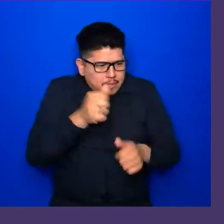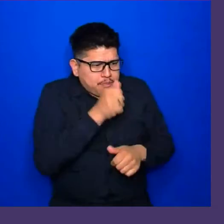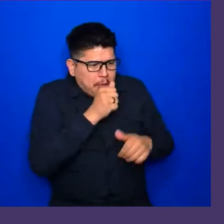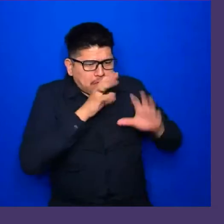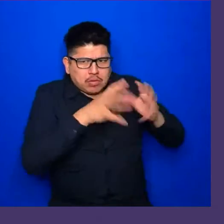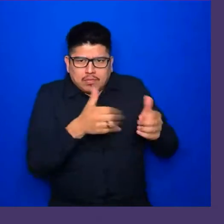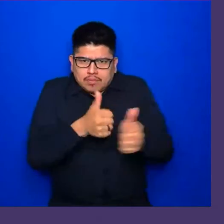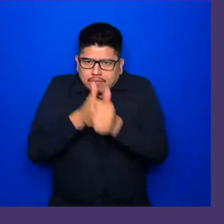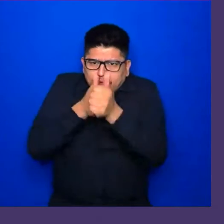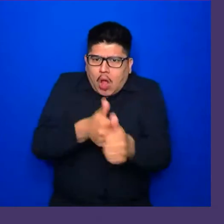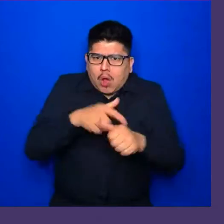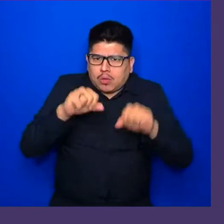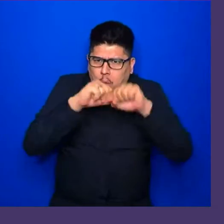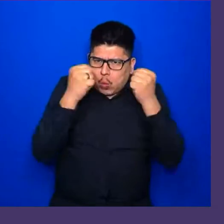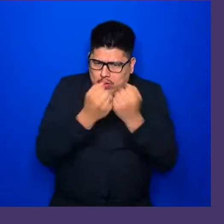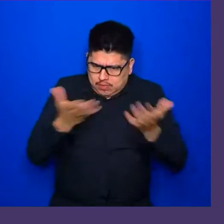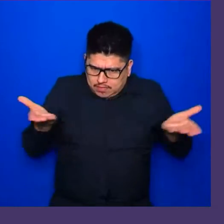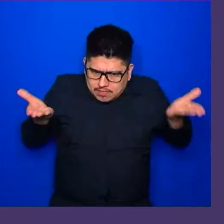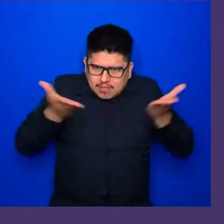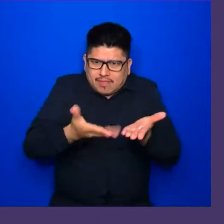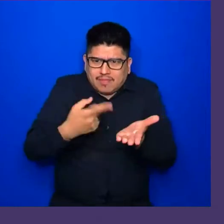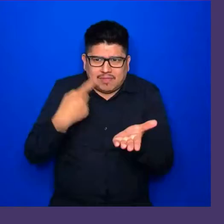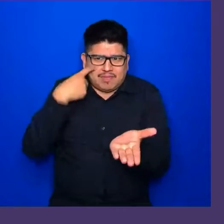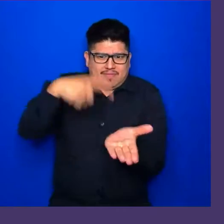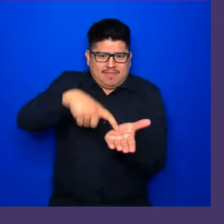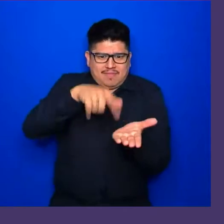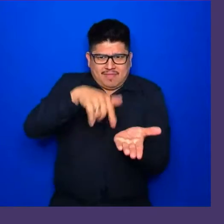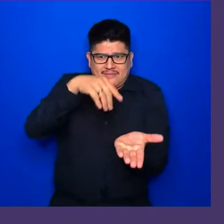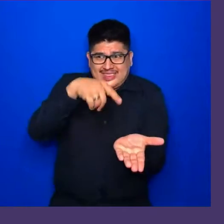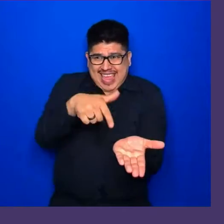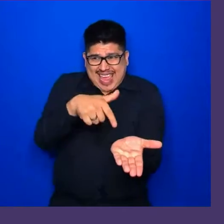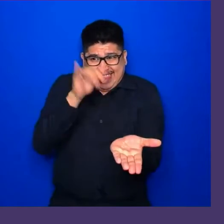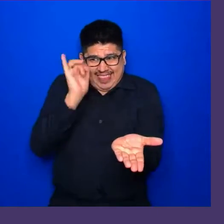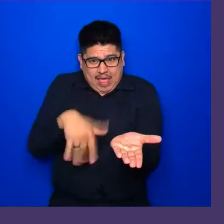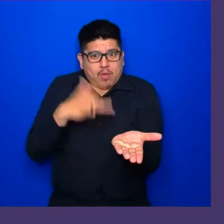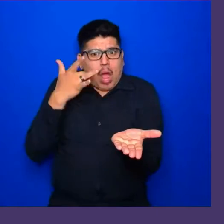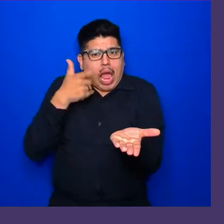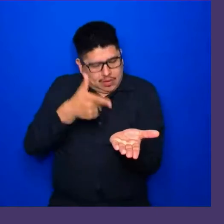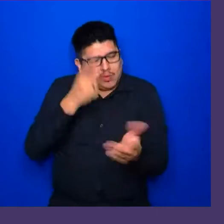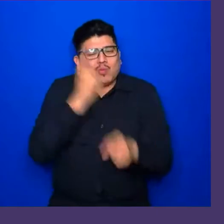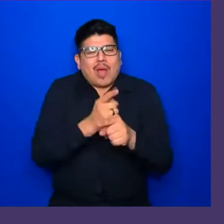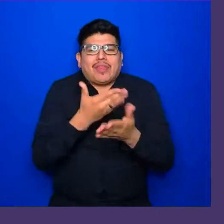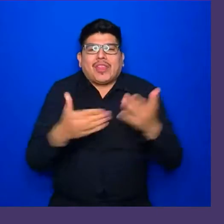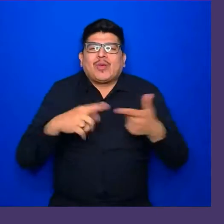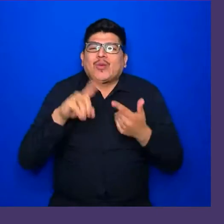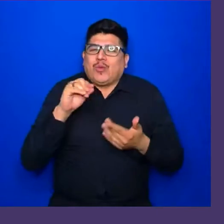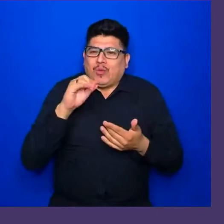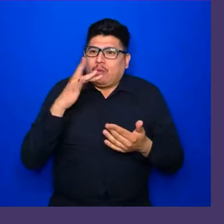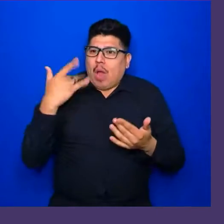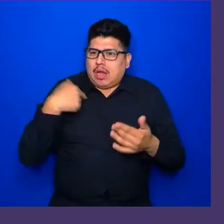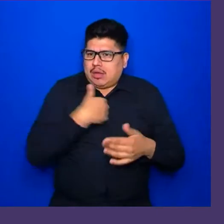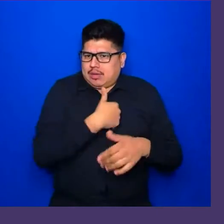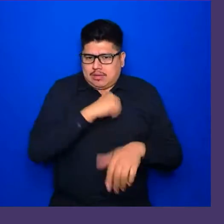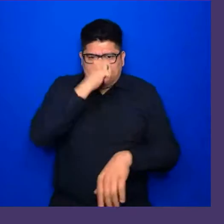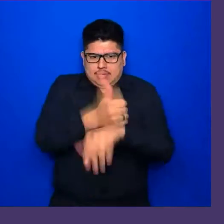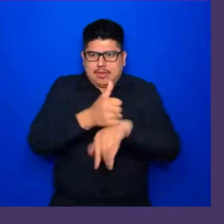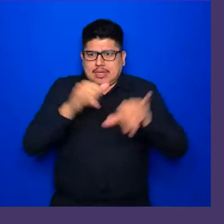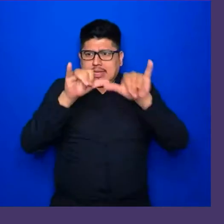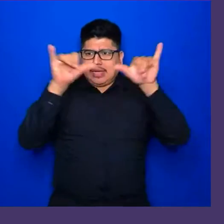not just because it's the right thing to do, but because when we make a system, a world, accessible for persons with disability, it will benefit everyone?